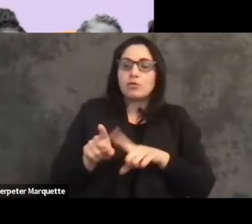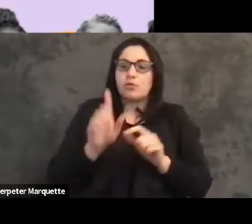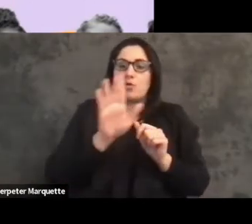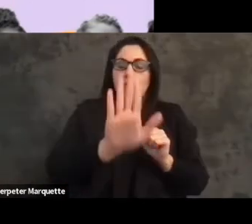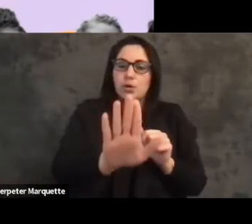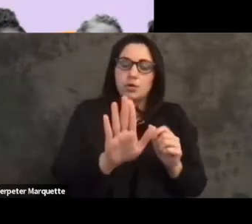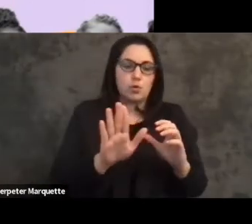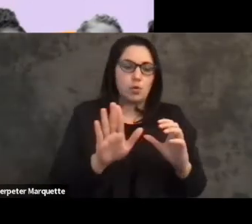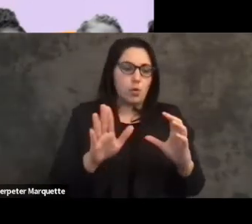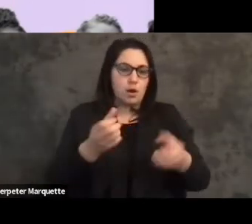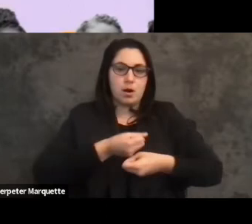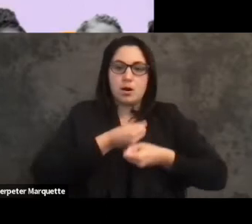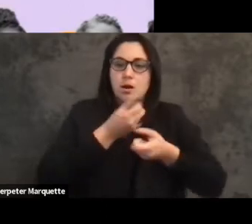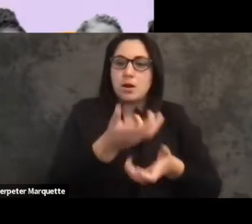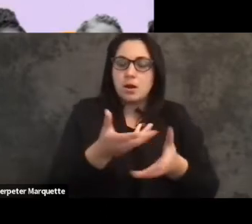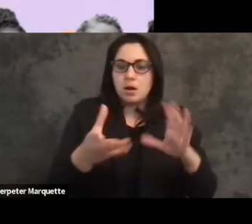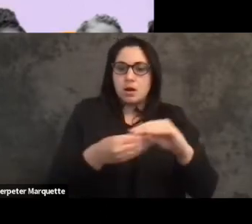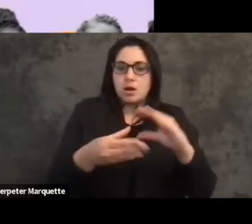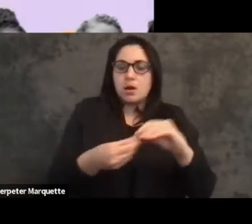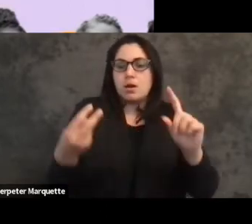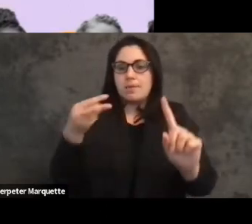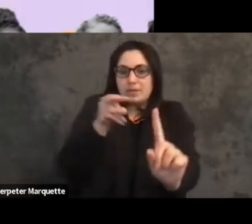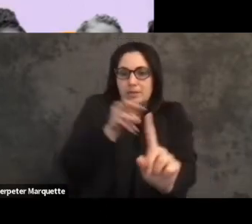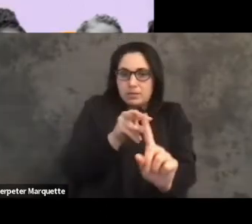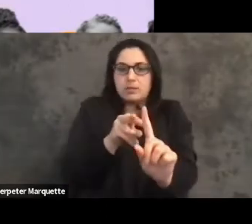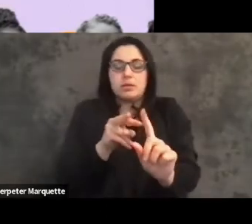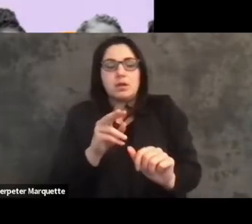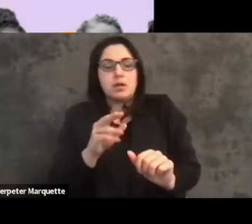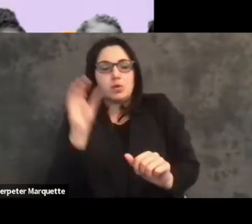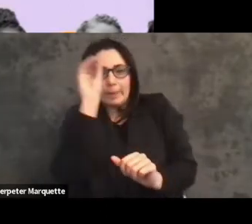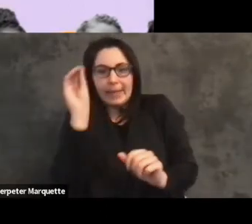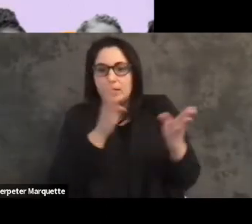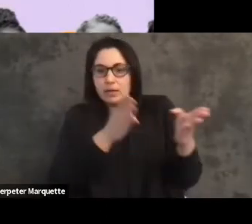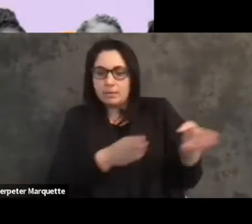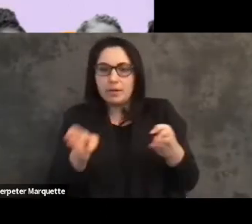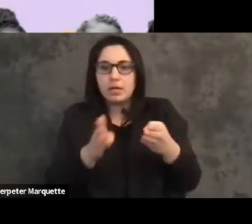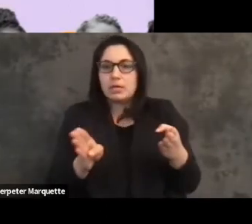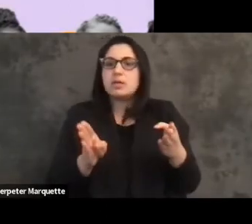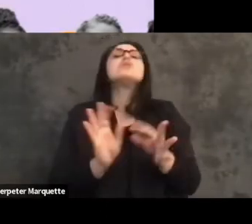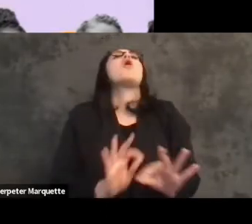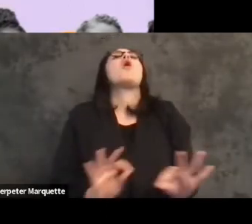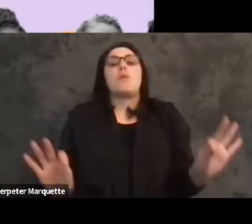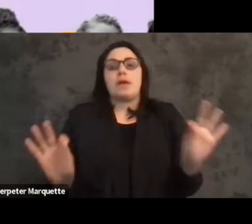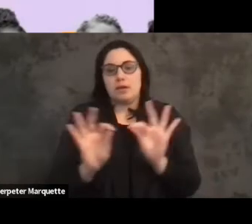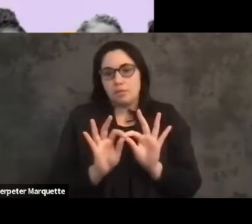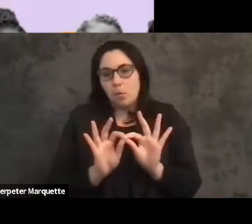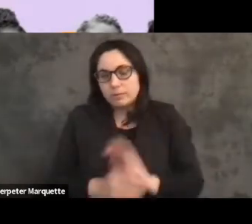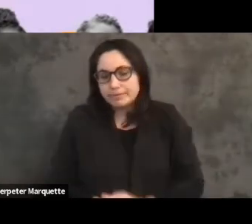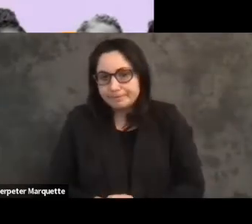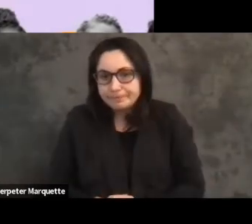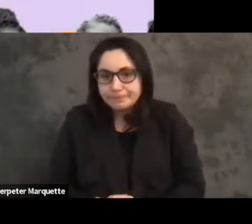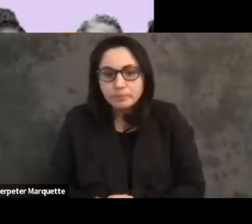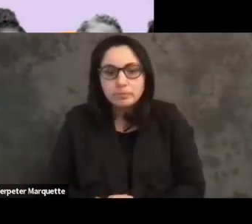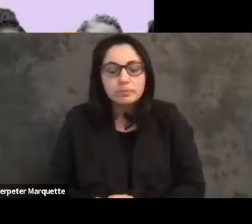also a survivor of COVID, by the way, is that your voices are so important, and your fight